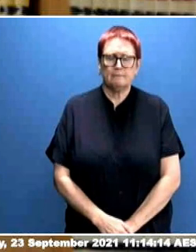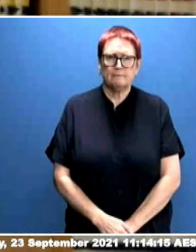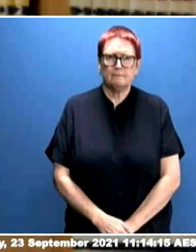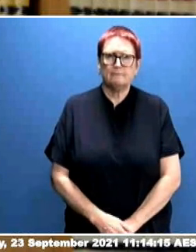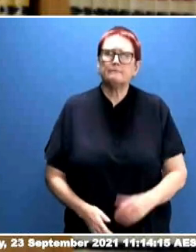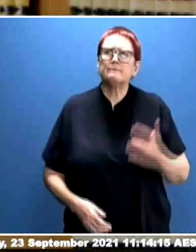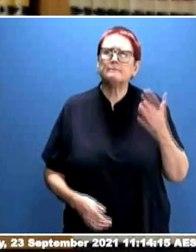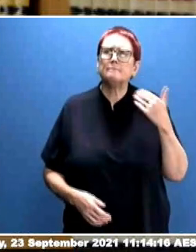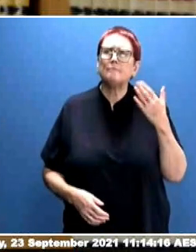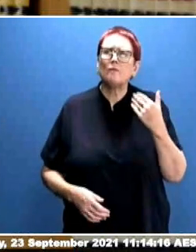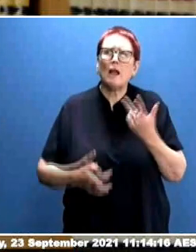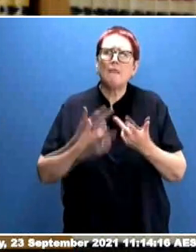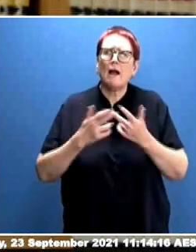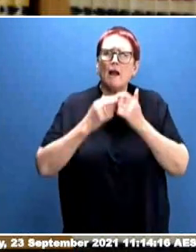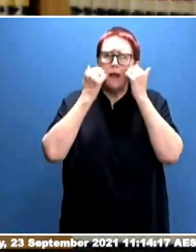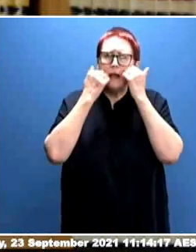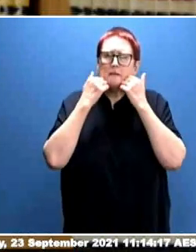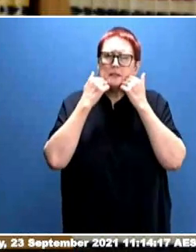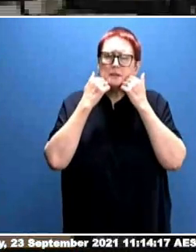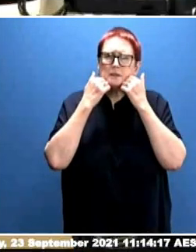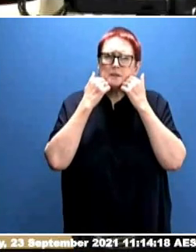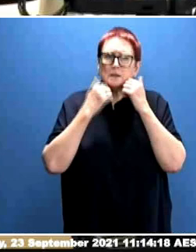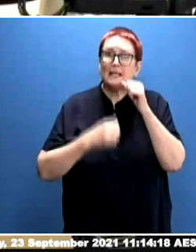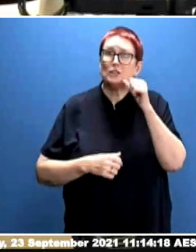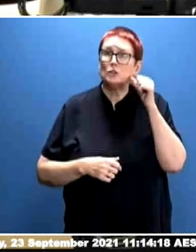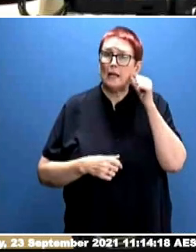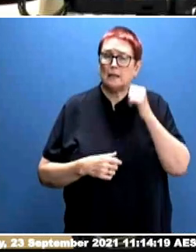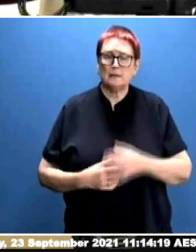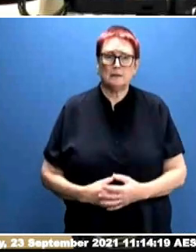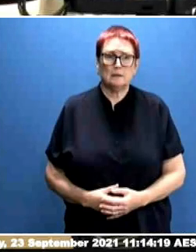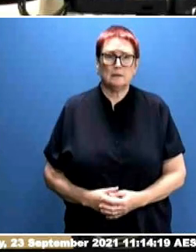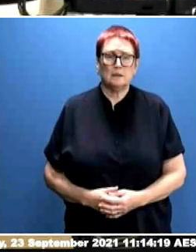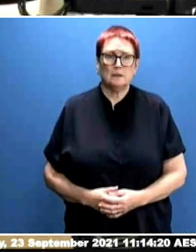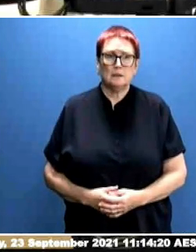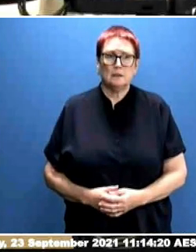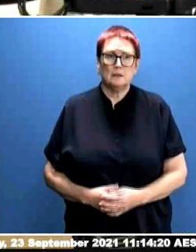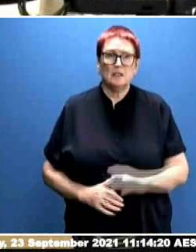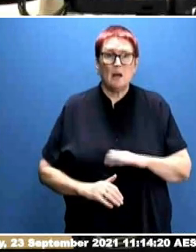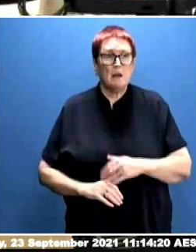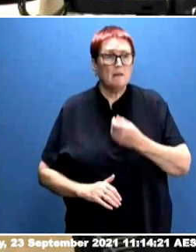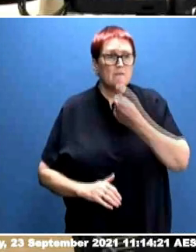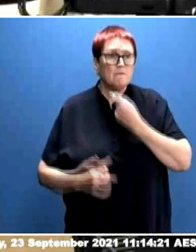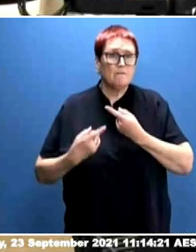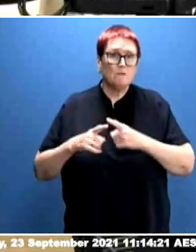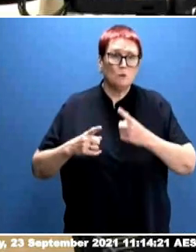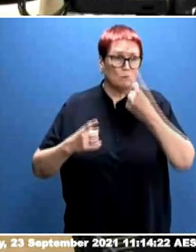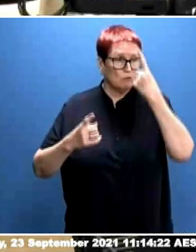given yesterday about recommendations that were made in a particular inquest